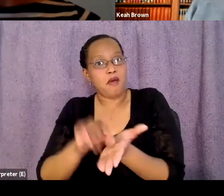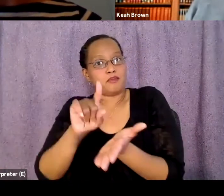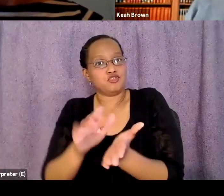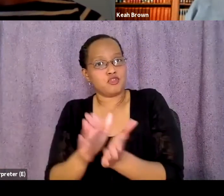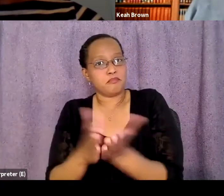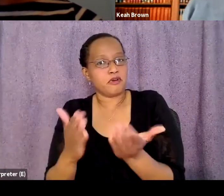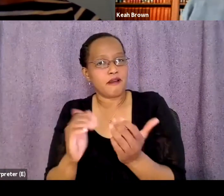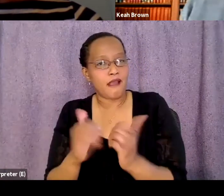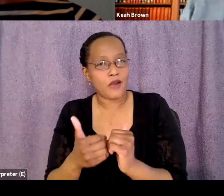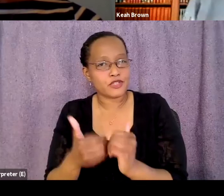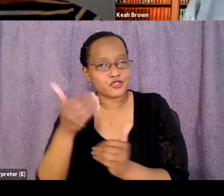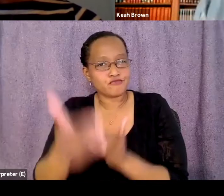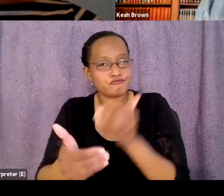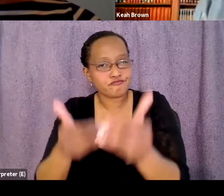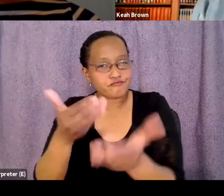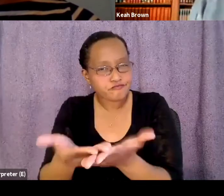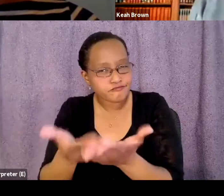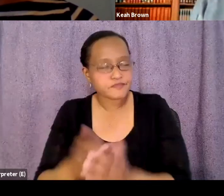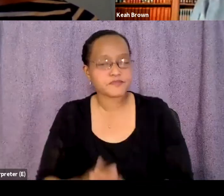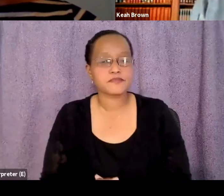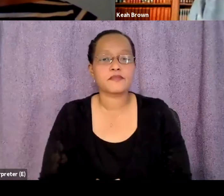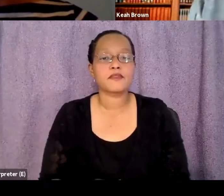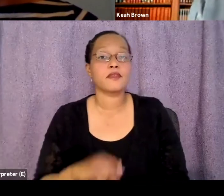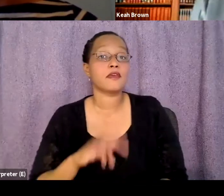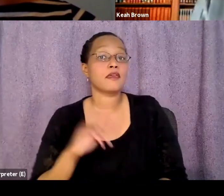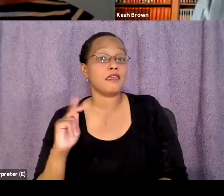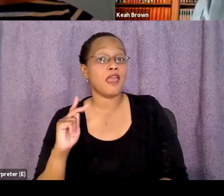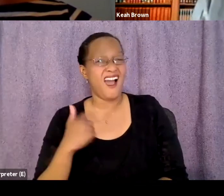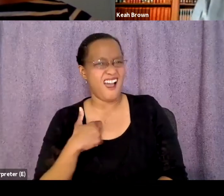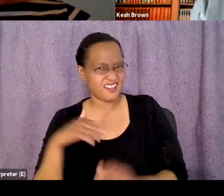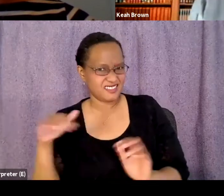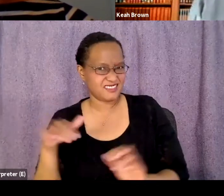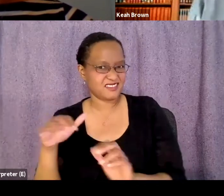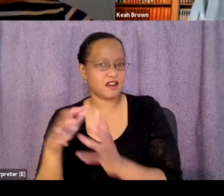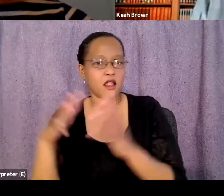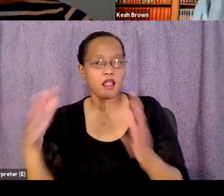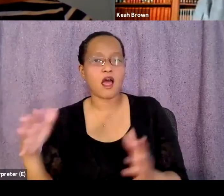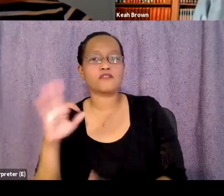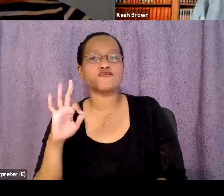Keah Brown: Okay yeah so I was doing a lot of freelance work well before the book happened,